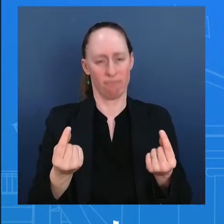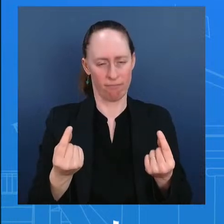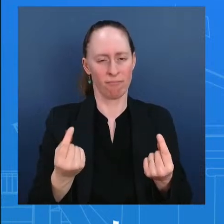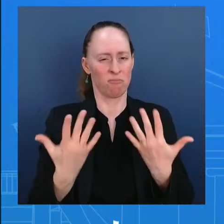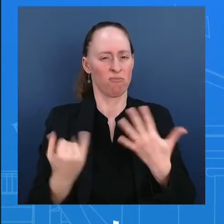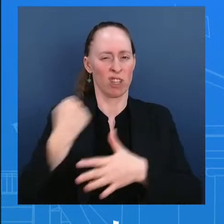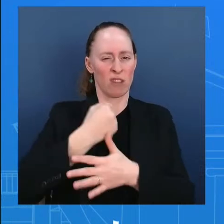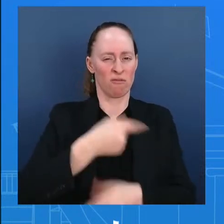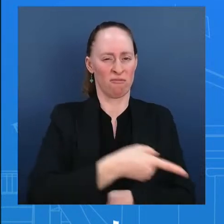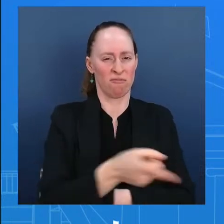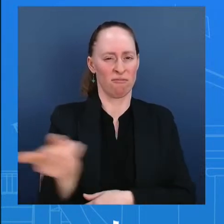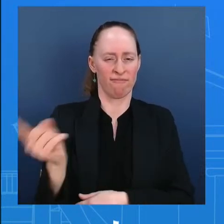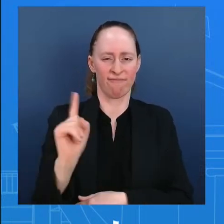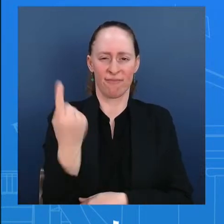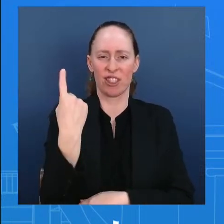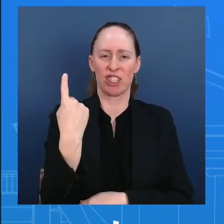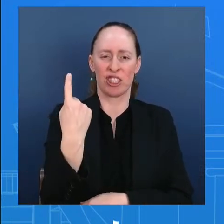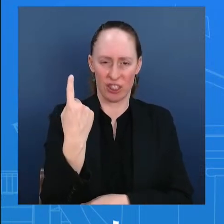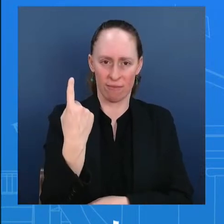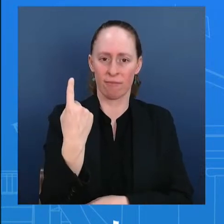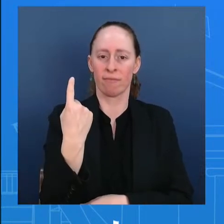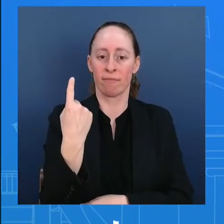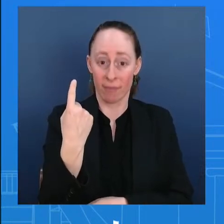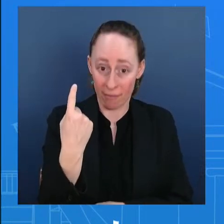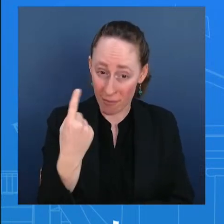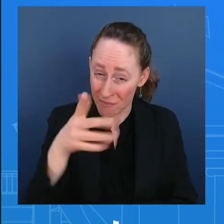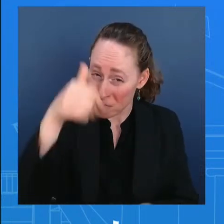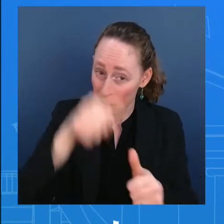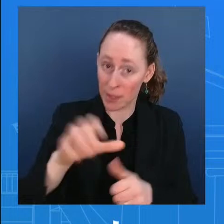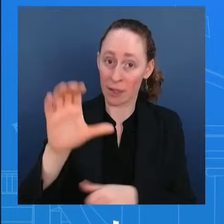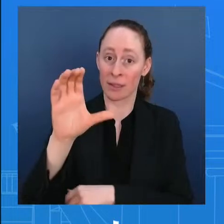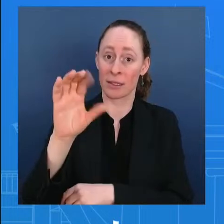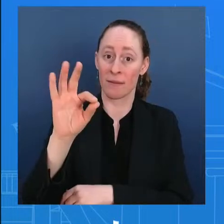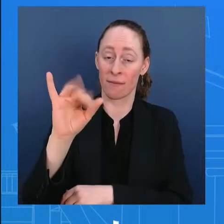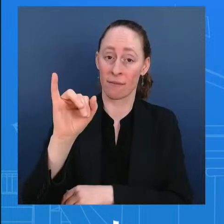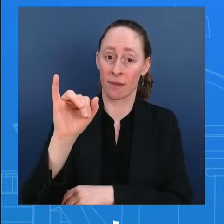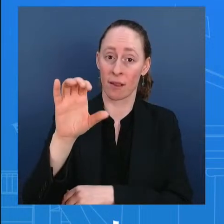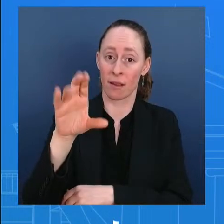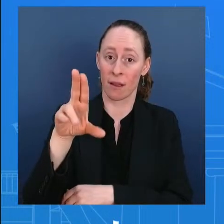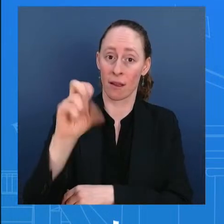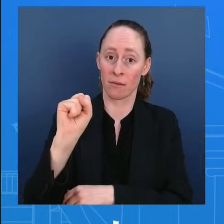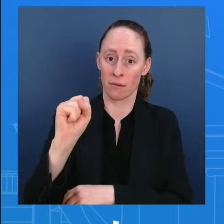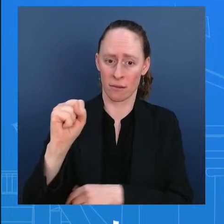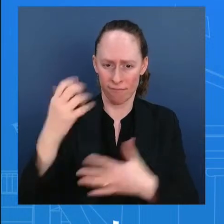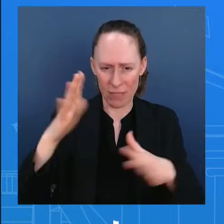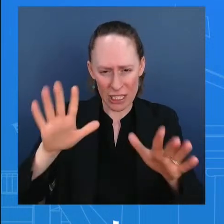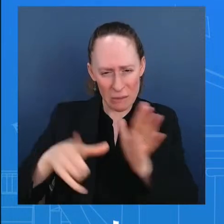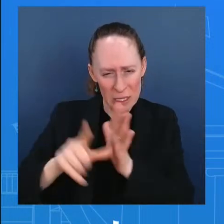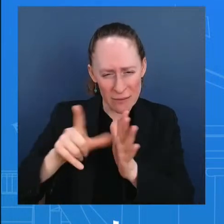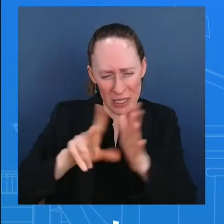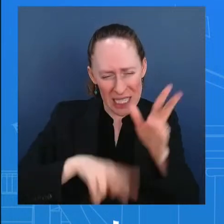Remember, CFIUS did this -- did this analysis, and they provided us with their thoughts.